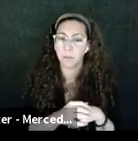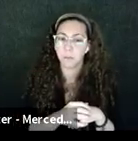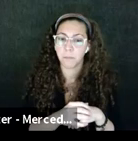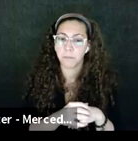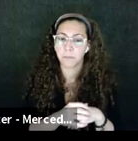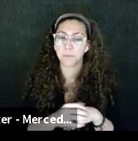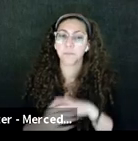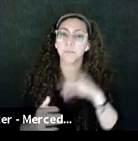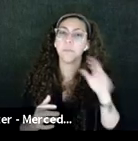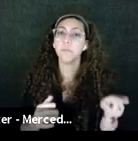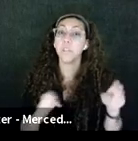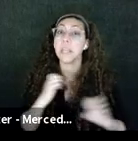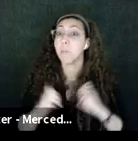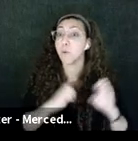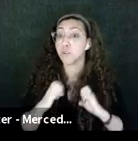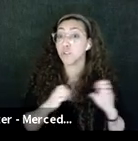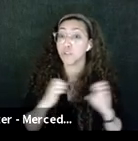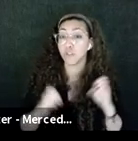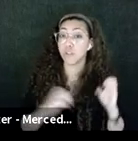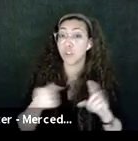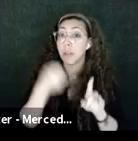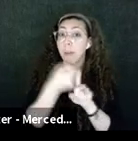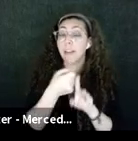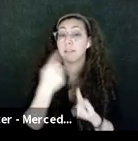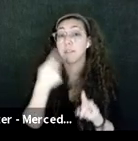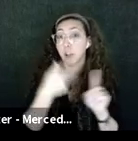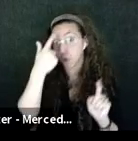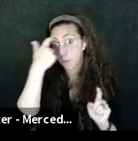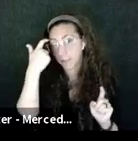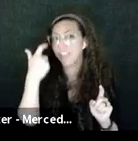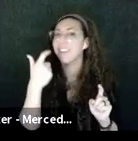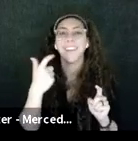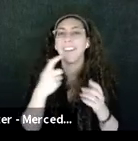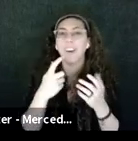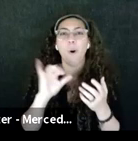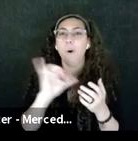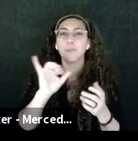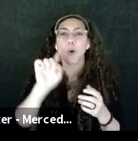Jason Williams: Are these things right here. It affects our abilities to learn and retain information. So if you're an educator